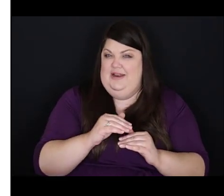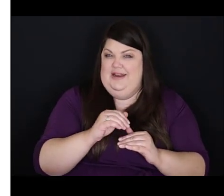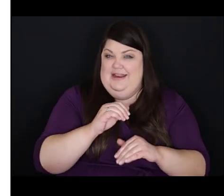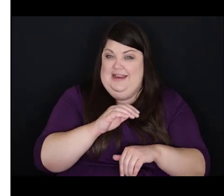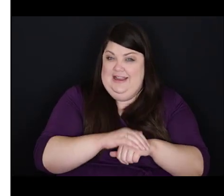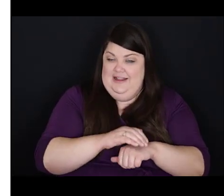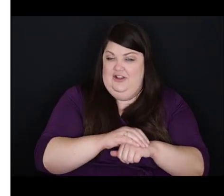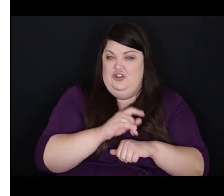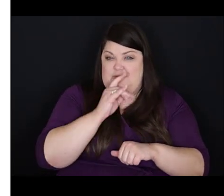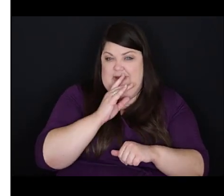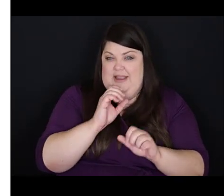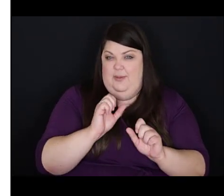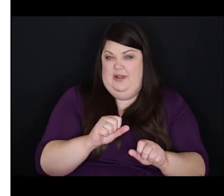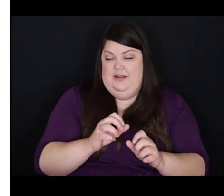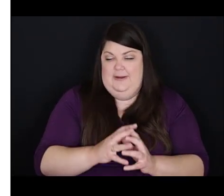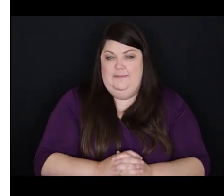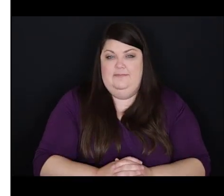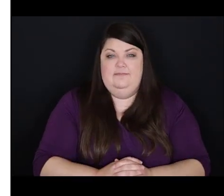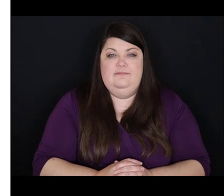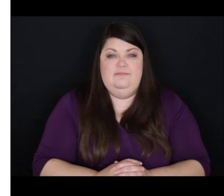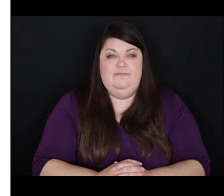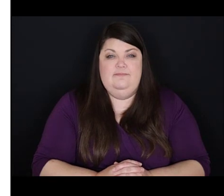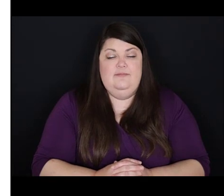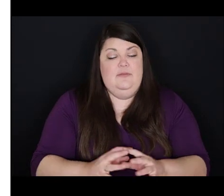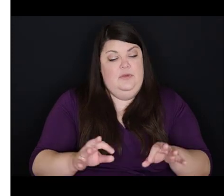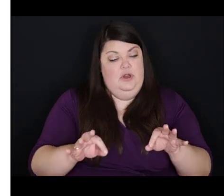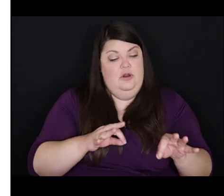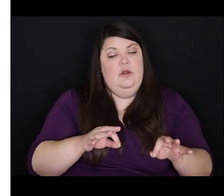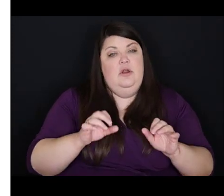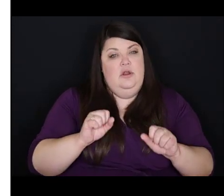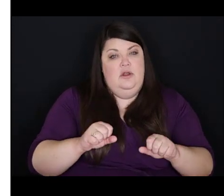Your description could include the various languages spoken by VR staff,